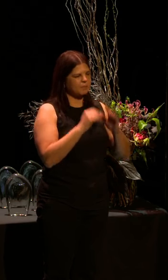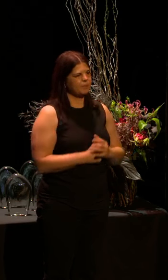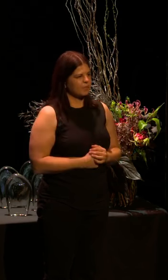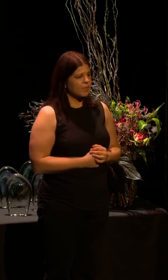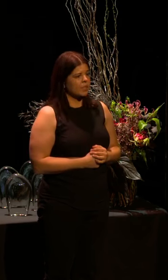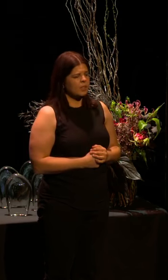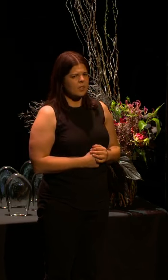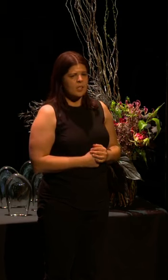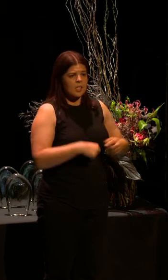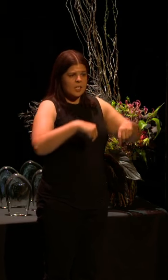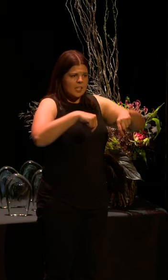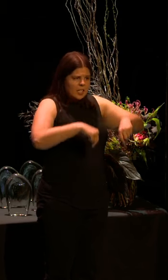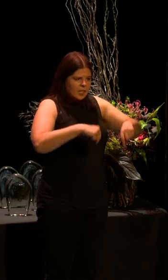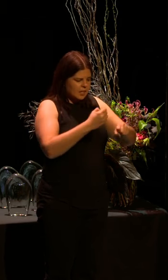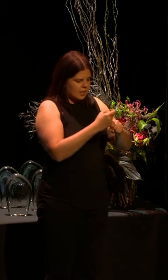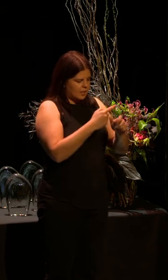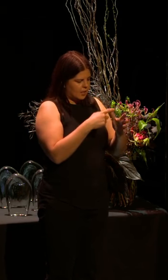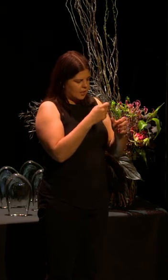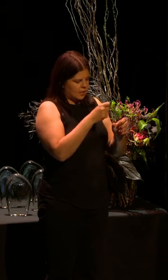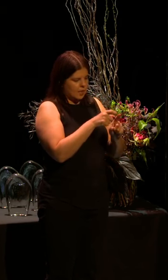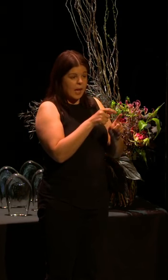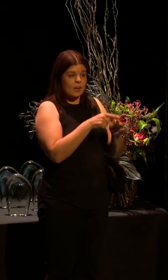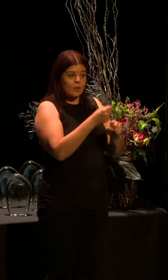I pay my respect to elders past and present,